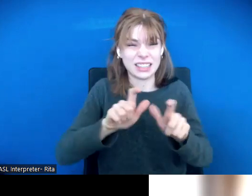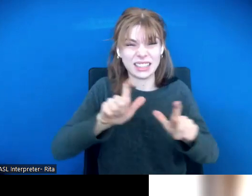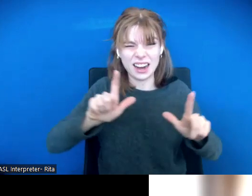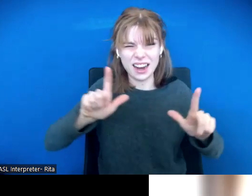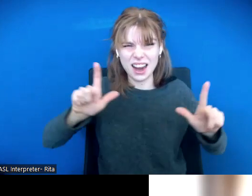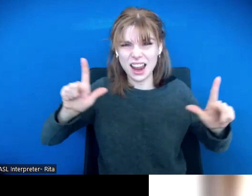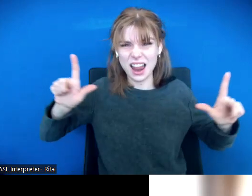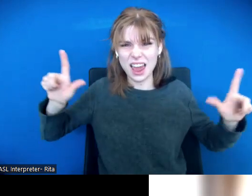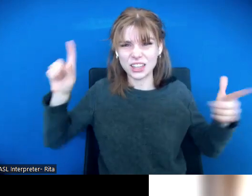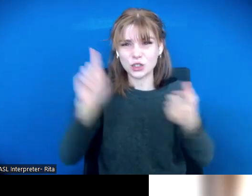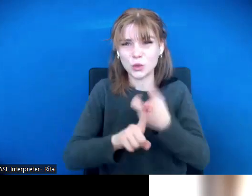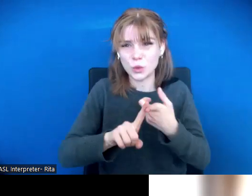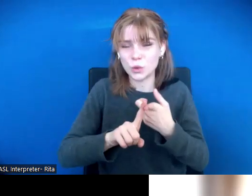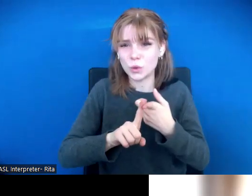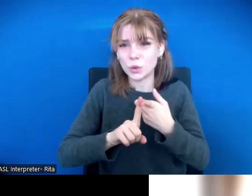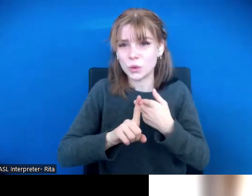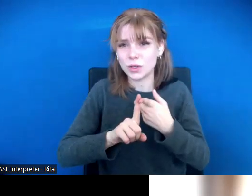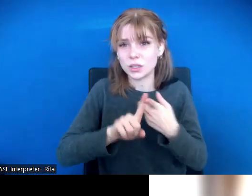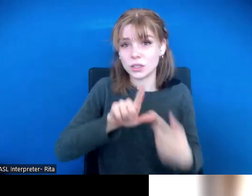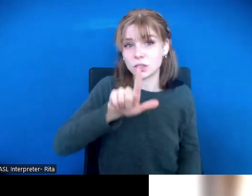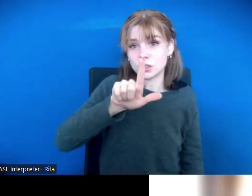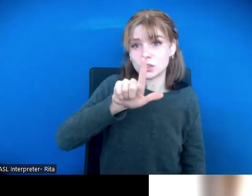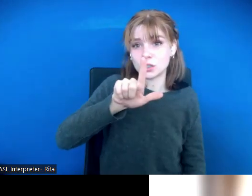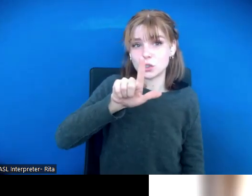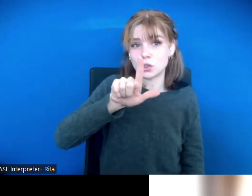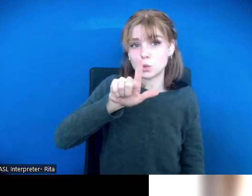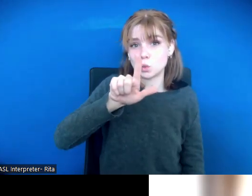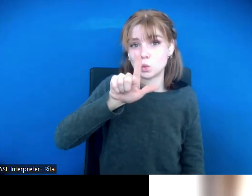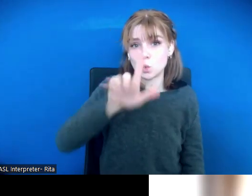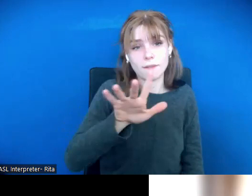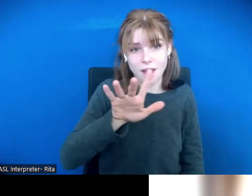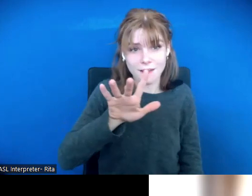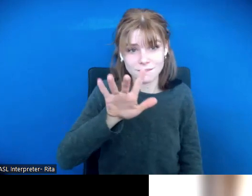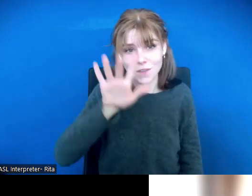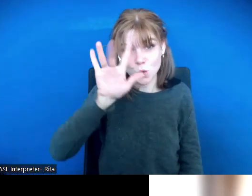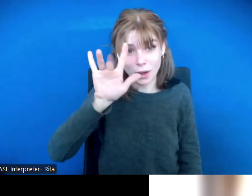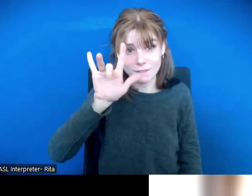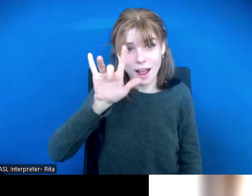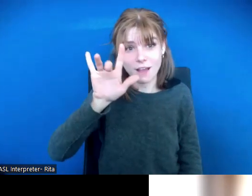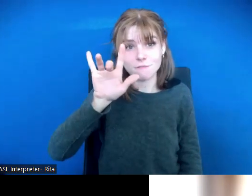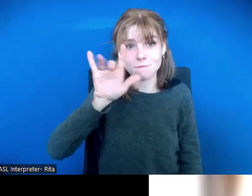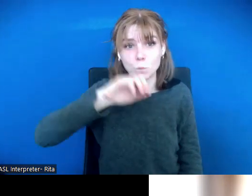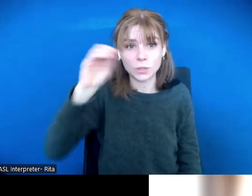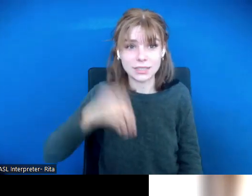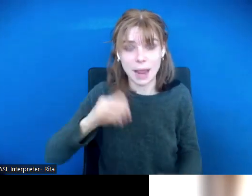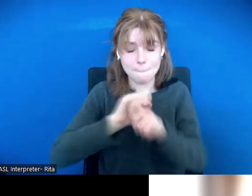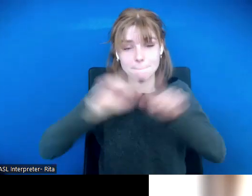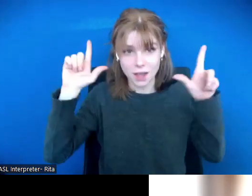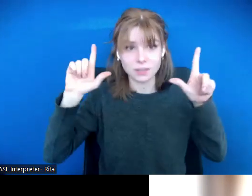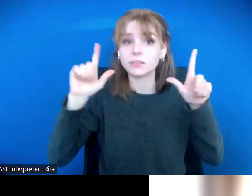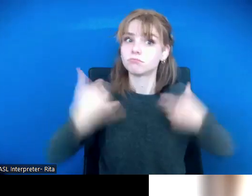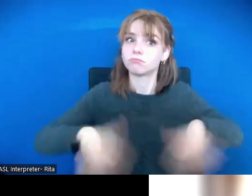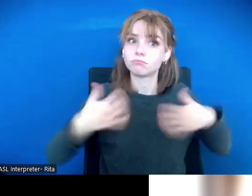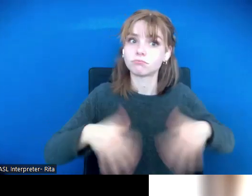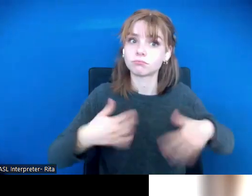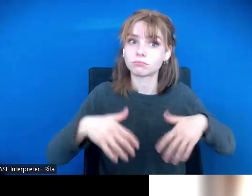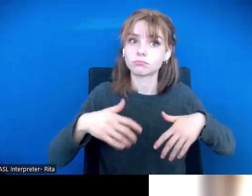This is a great device for individuals -- let's see if we could get it tipped up here a little bit. This is a great device for someone who has vision loss and it's increasing and decreasing -- pardon me. The vision loss is increasing. It is progressive. This is something just through the spin of a button, we could increase the magnify case. Right now I have